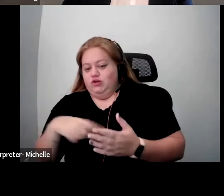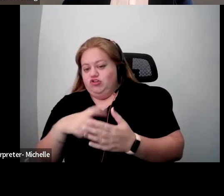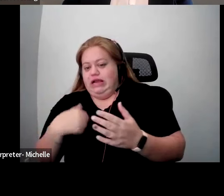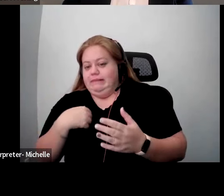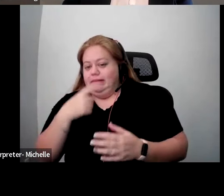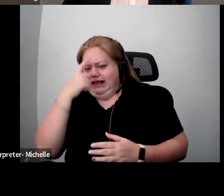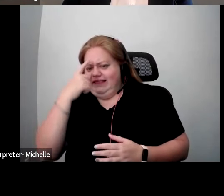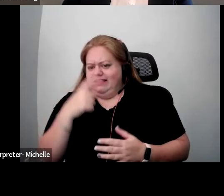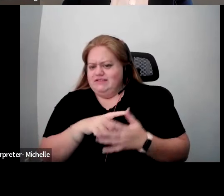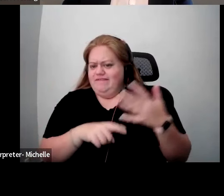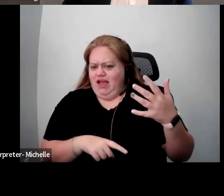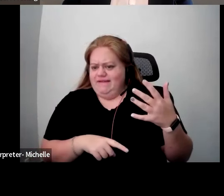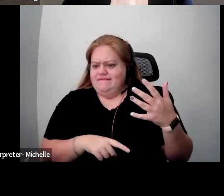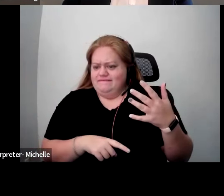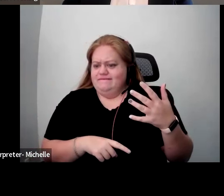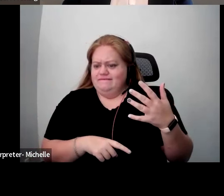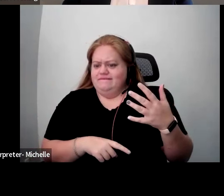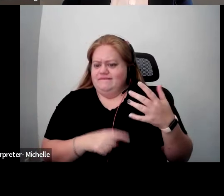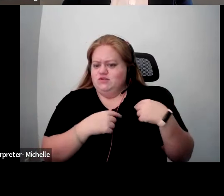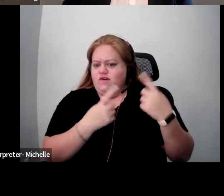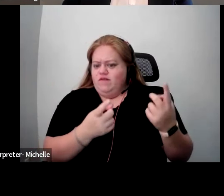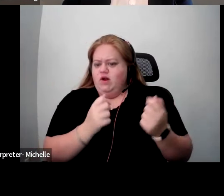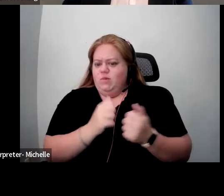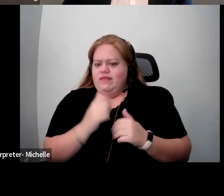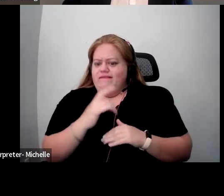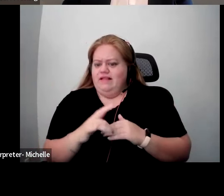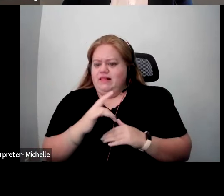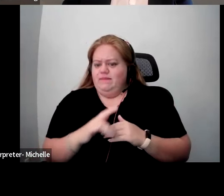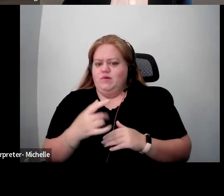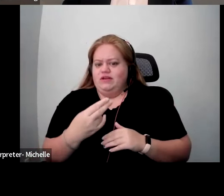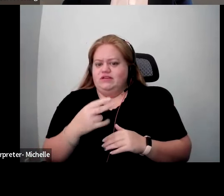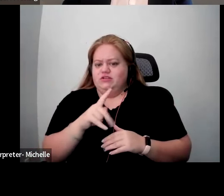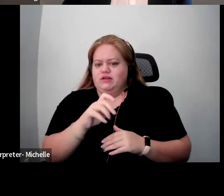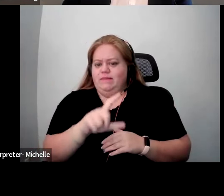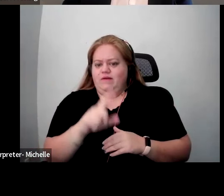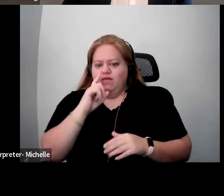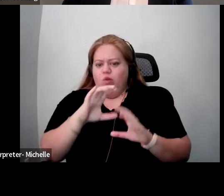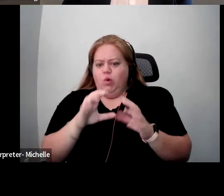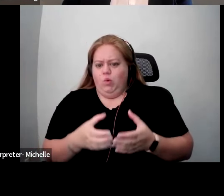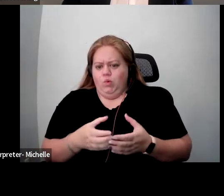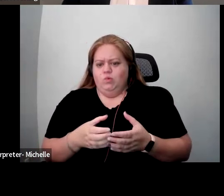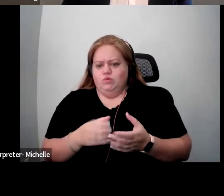picture and renderings are available for the whole corpus, as far as I remember.